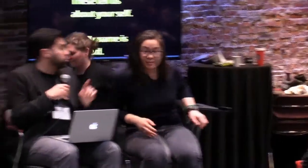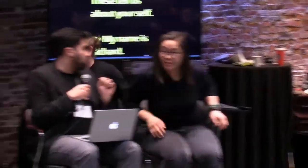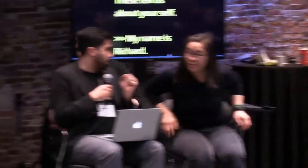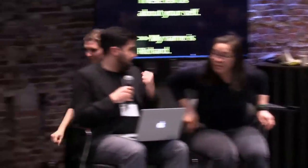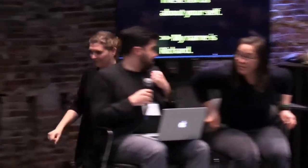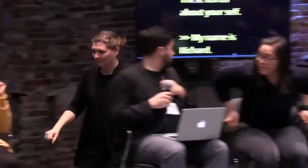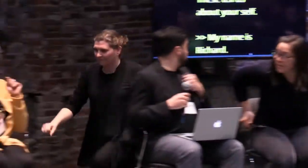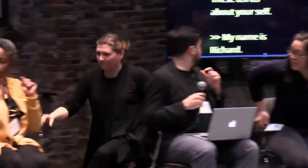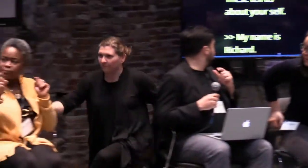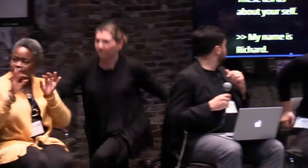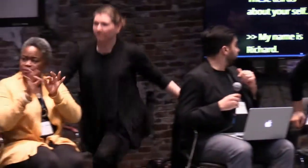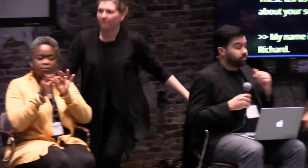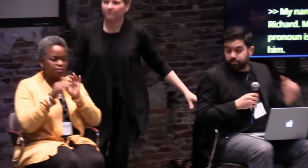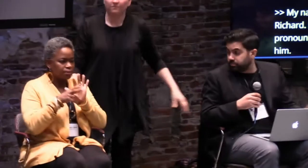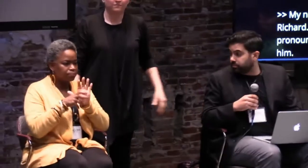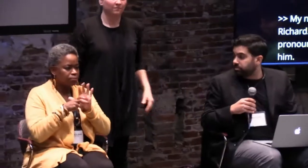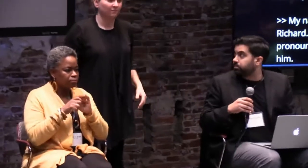[Additional Translator] Actually, could hold just for a moment please?